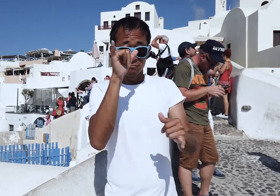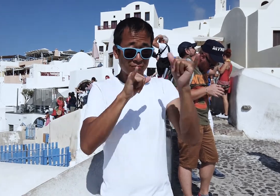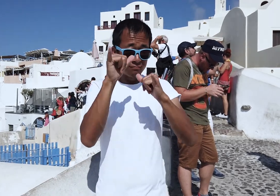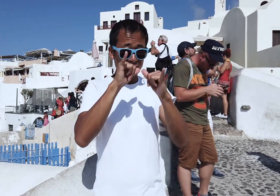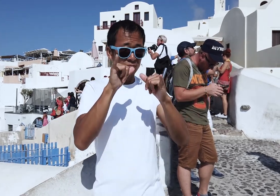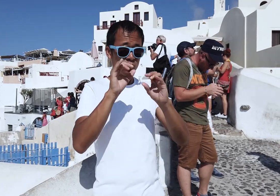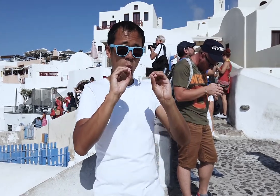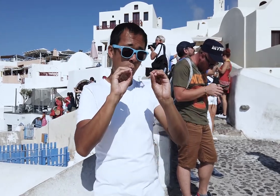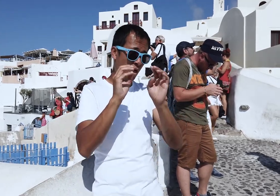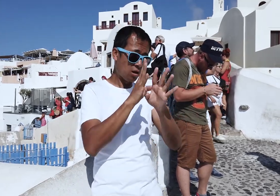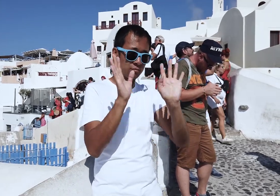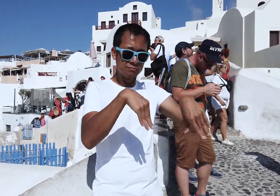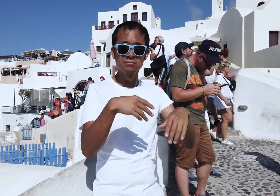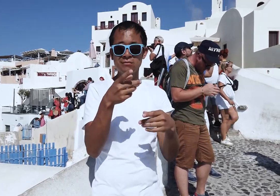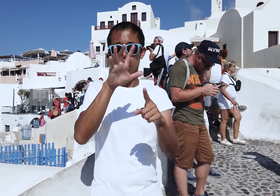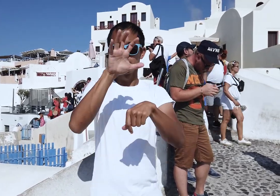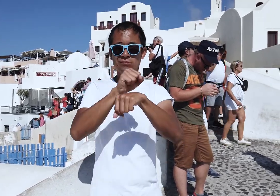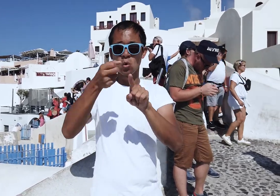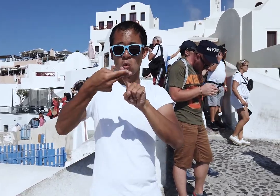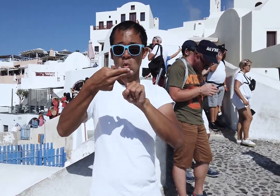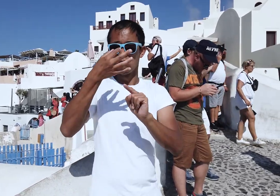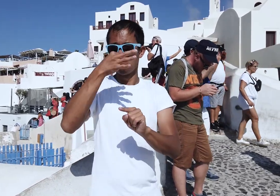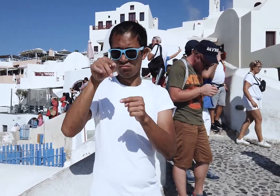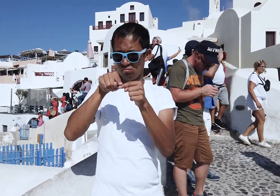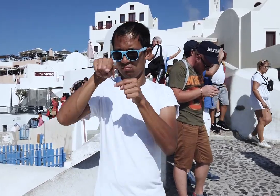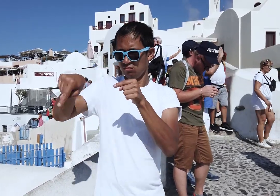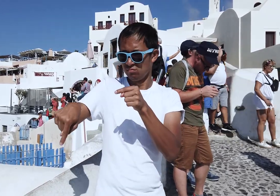If you want to take awesome photo, you can reserve the hotel next to three blue domes.